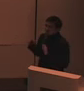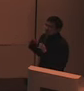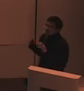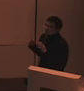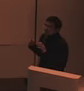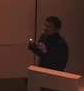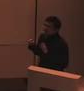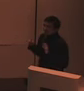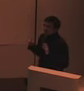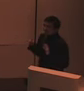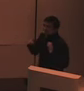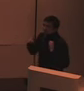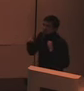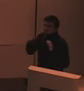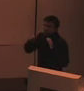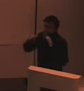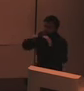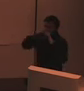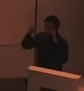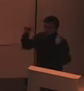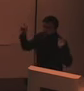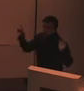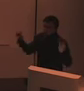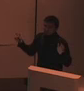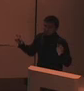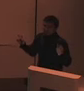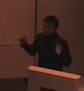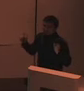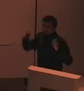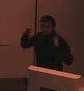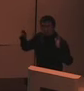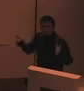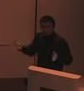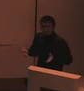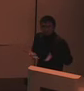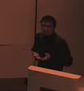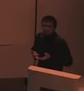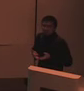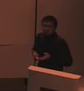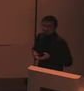but the cave is not necessary to be a, how to say, cave-like space.